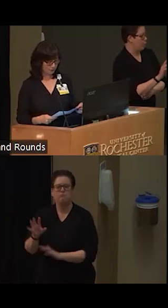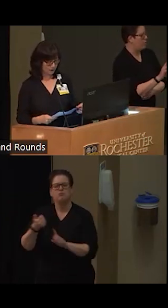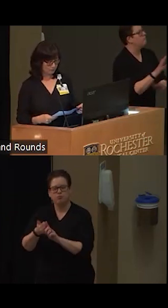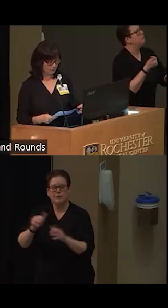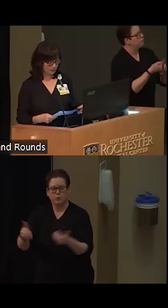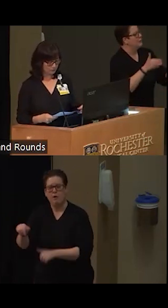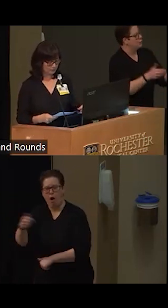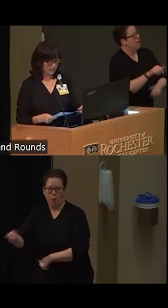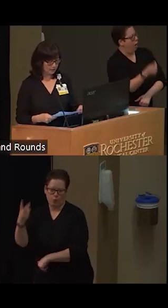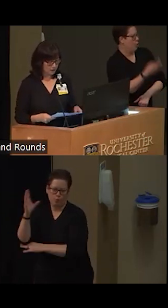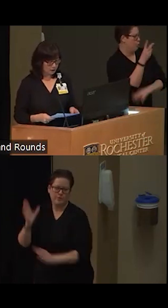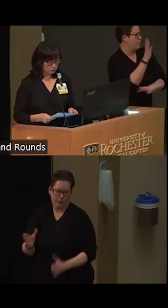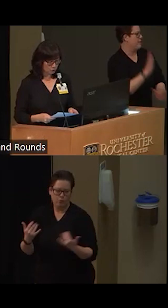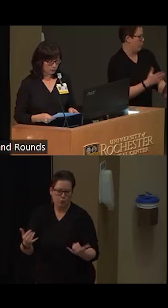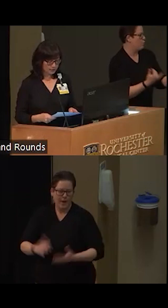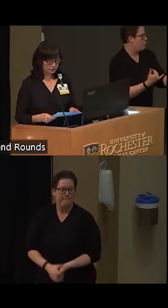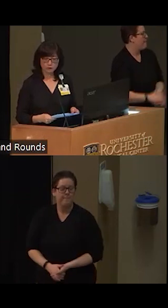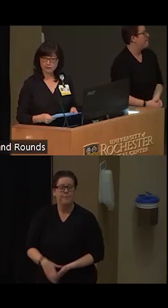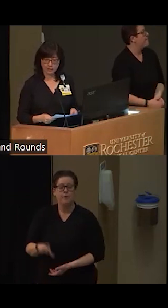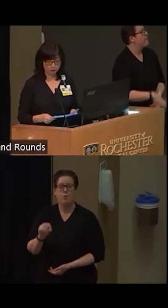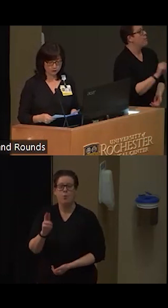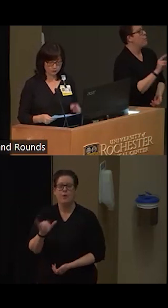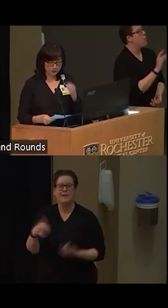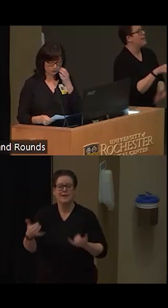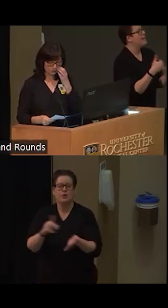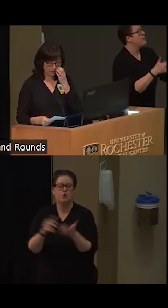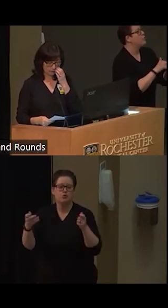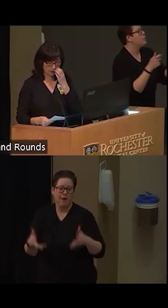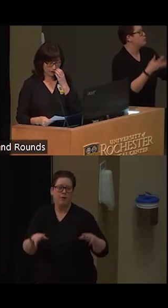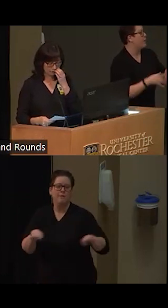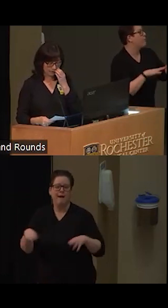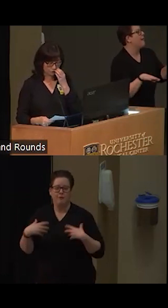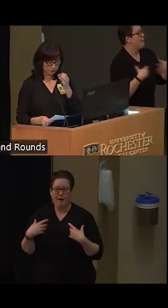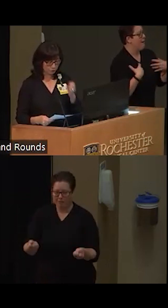other presenters today so Courtney is currently our nursing director of Behavioral Health and she